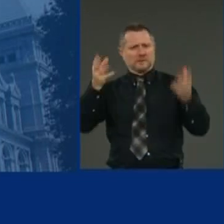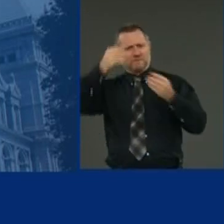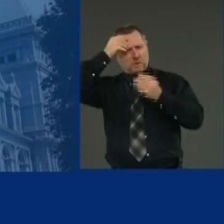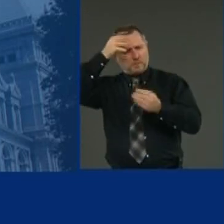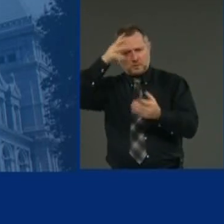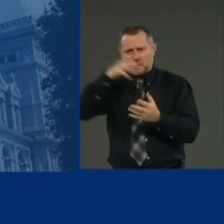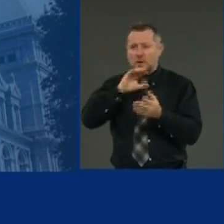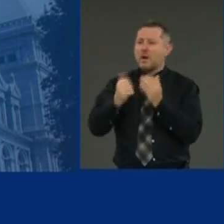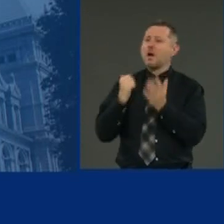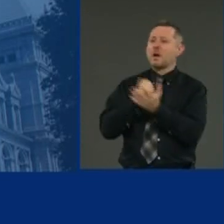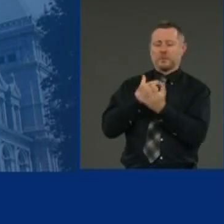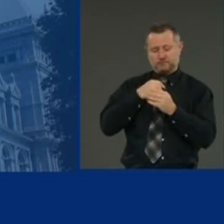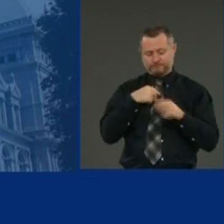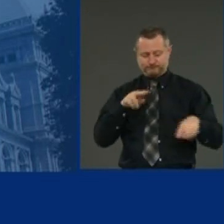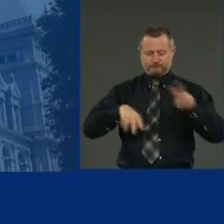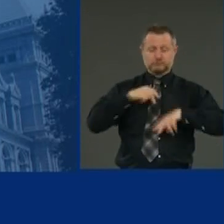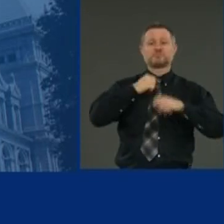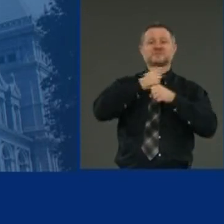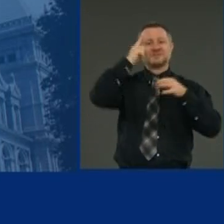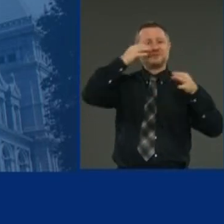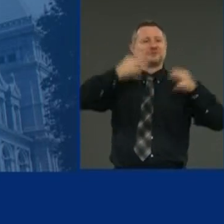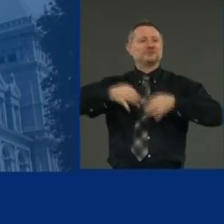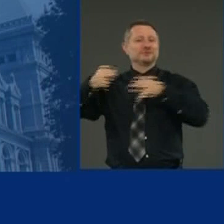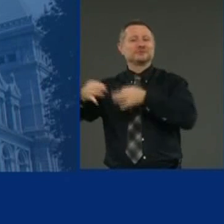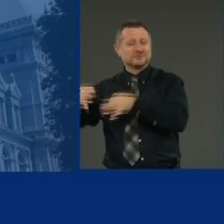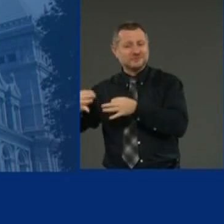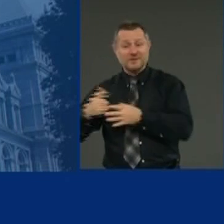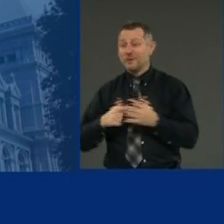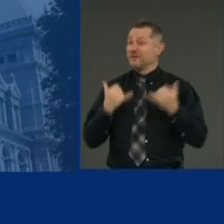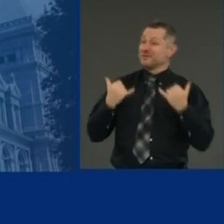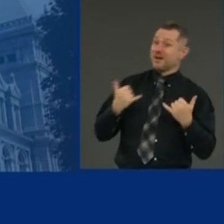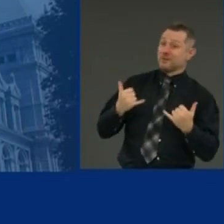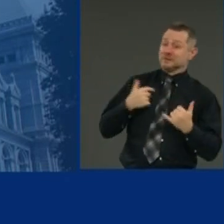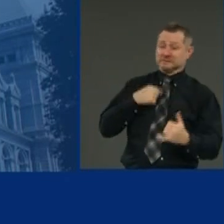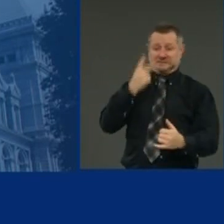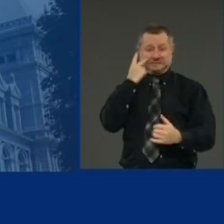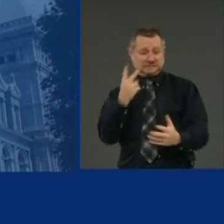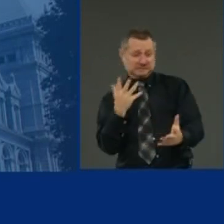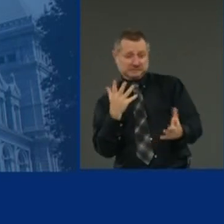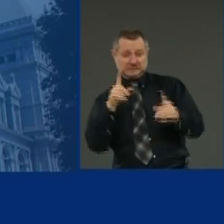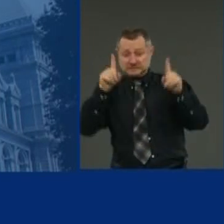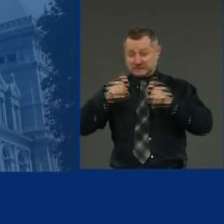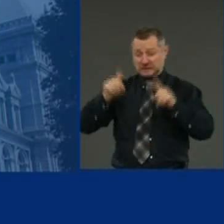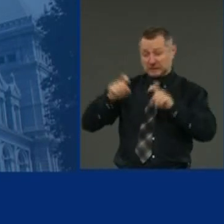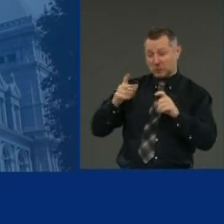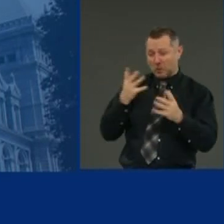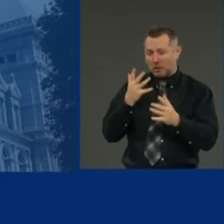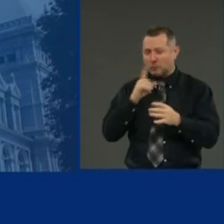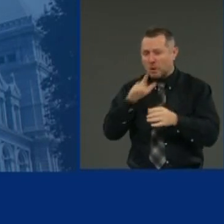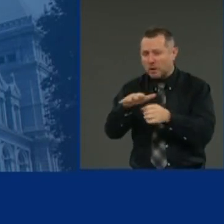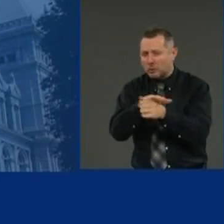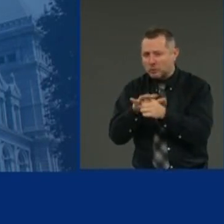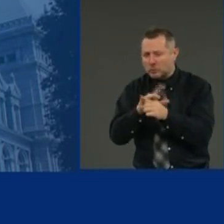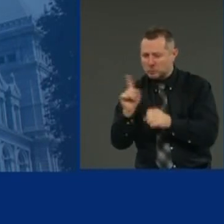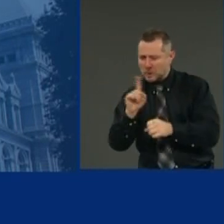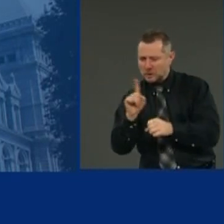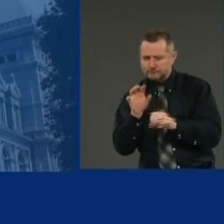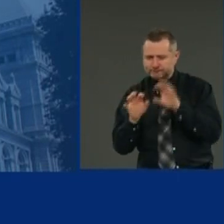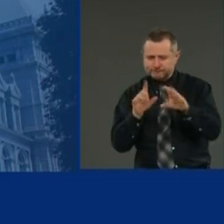IT ALSO GIVES US MORE AND MORE INFORMATION TO MAKE DECISIONS. SO WE CAN NOW LOOK AT THE NUMBER